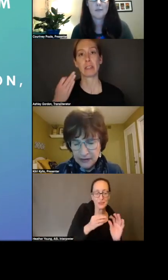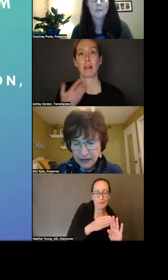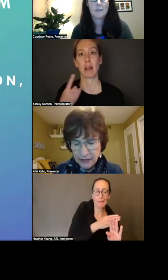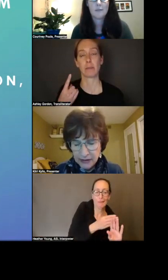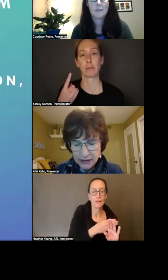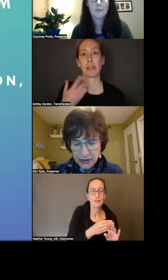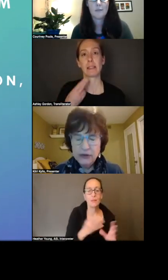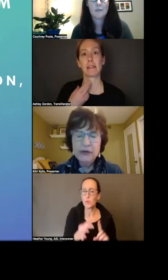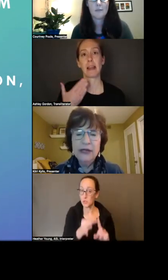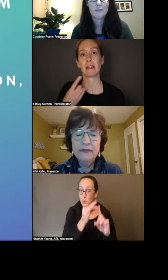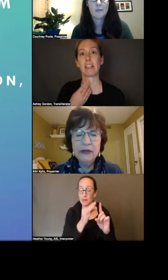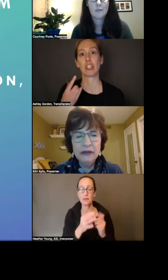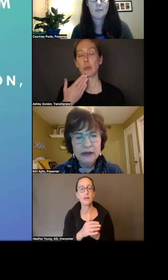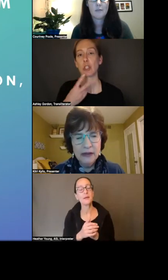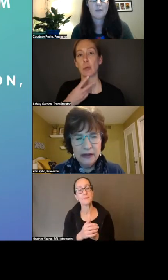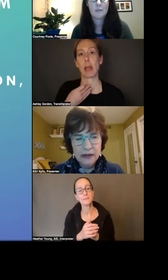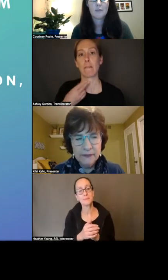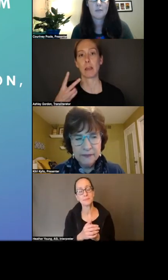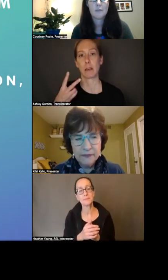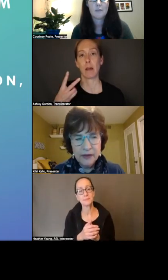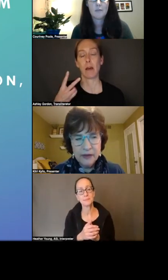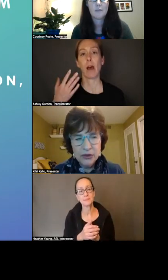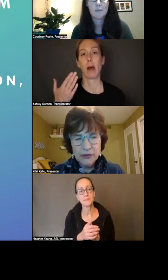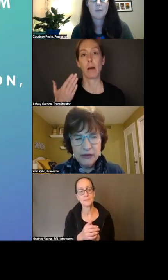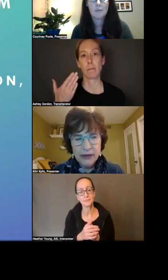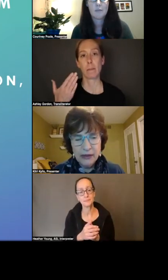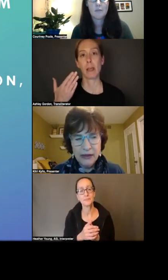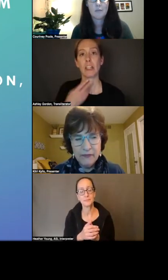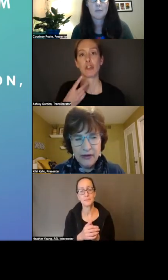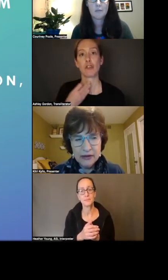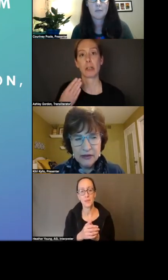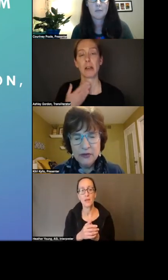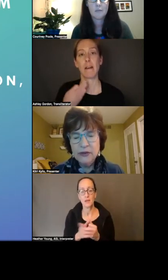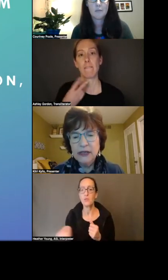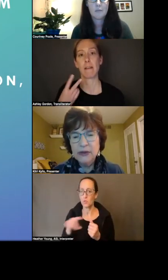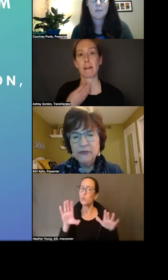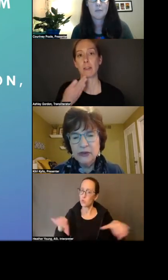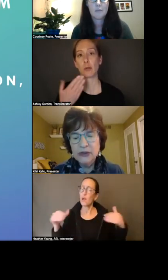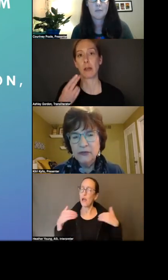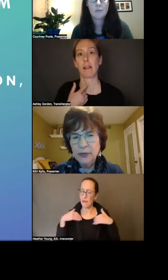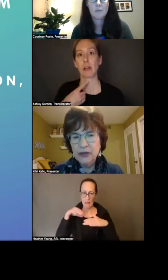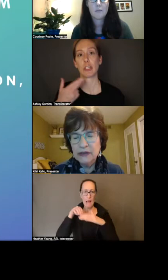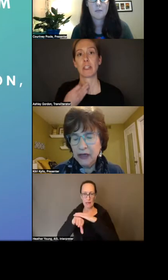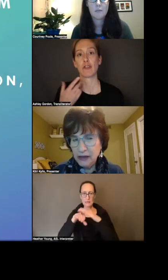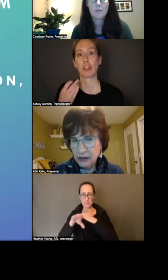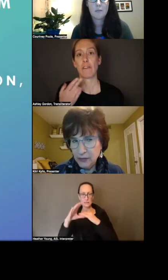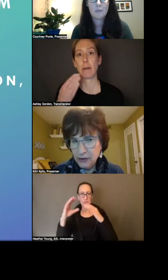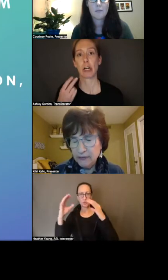is that, in addition to having children have access to the language of instruction of American Sign Language,